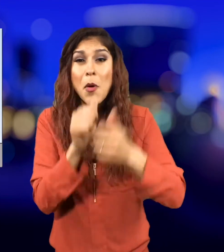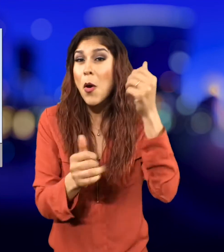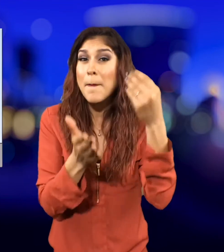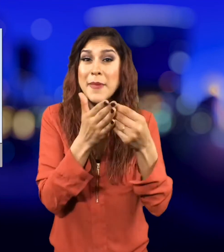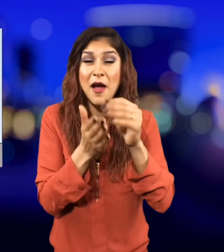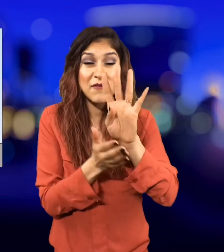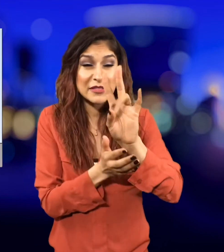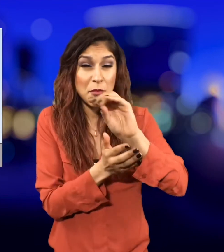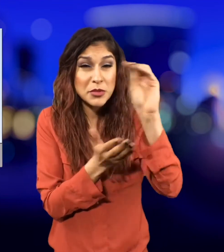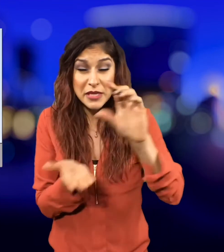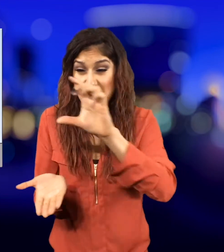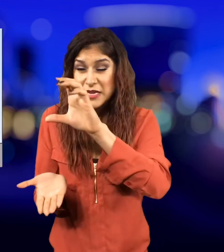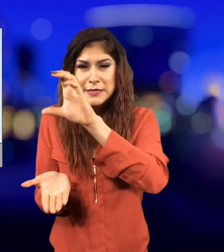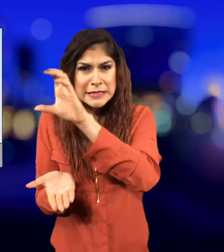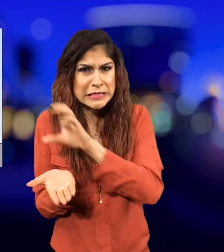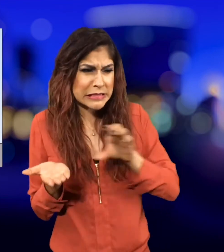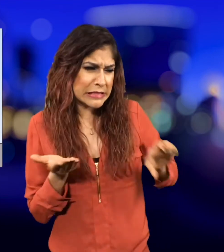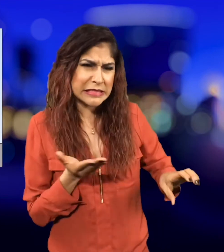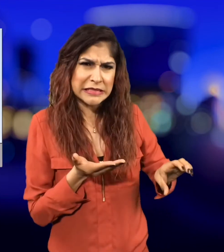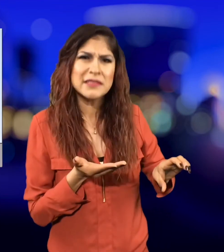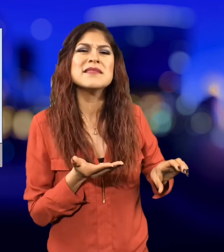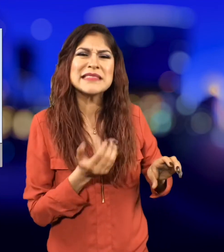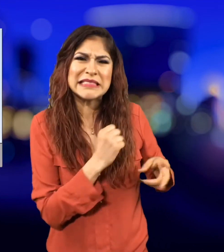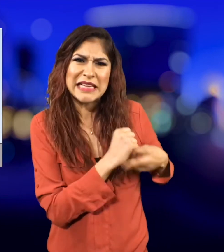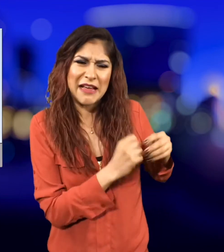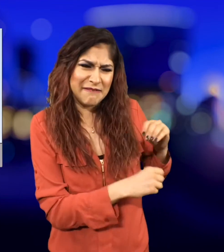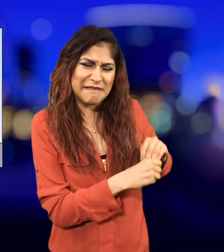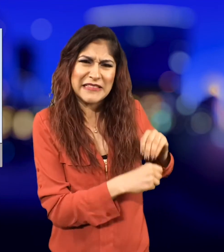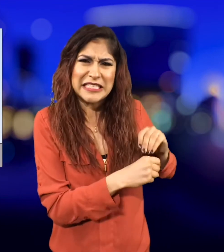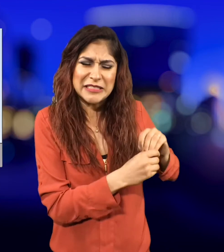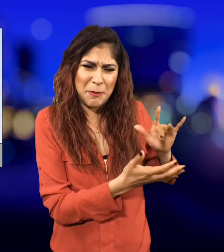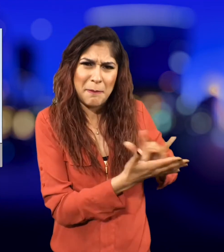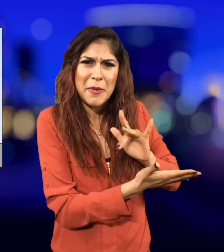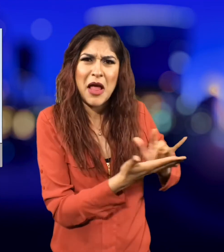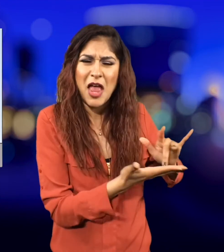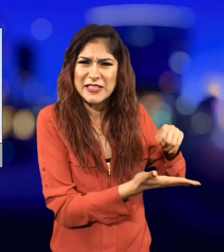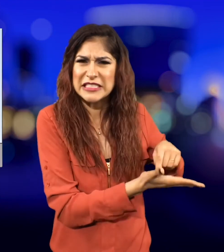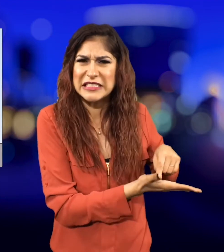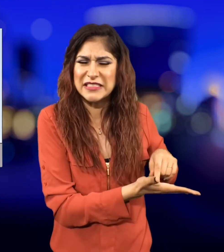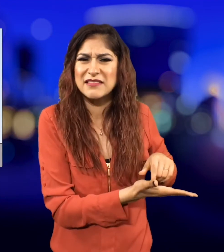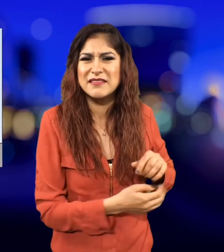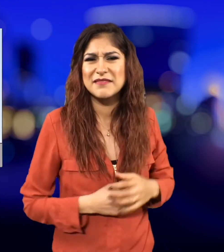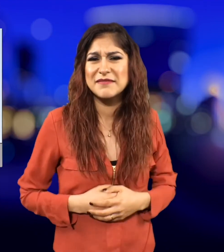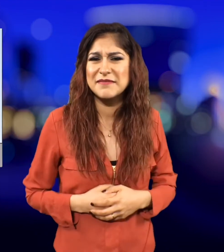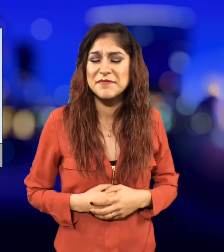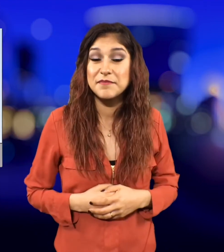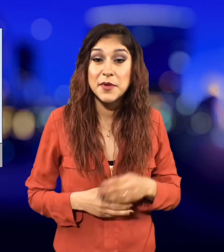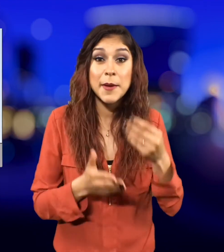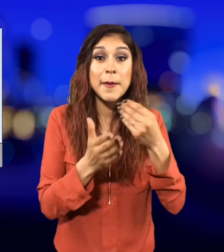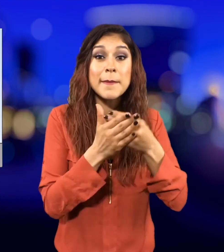But the majority of the money, 47%, will go towards savings and paying off debt.